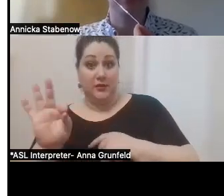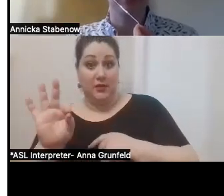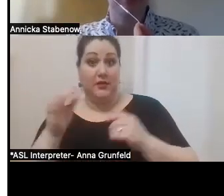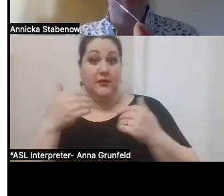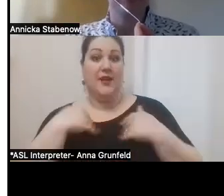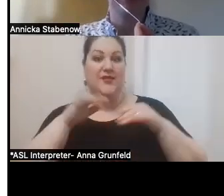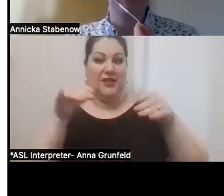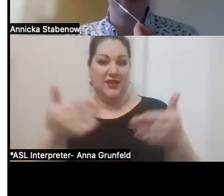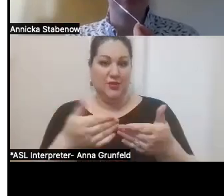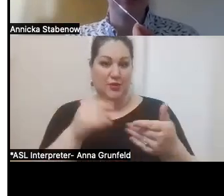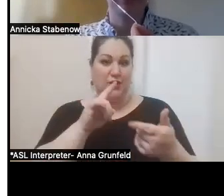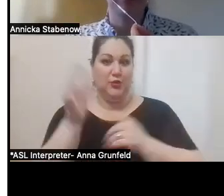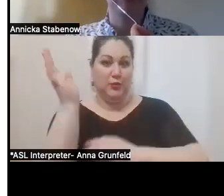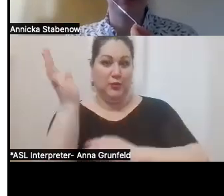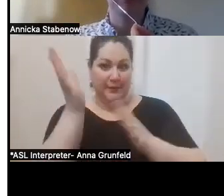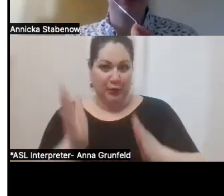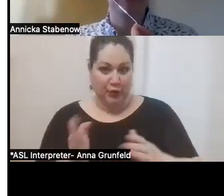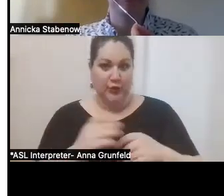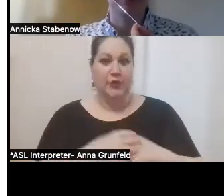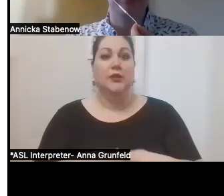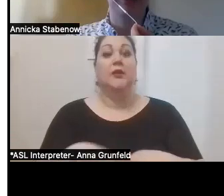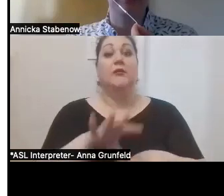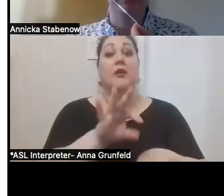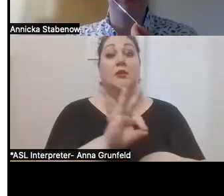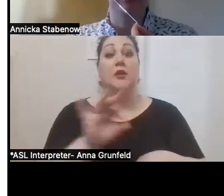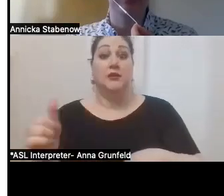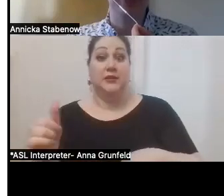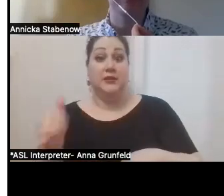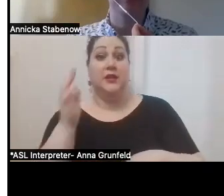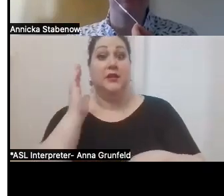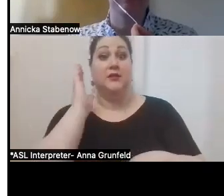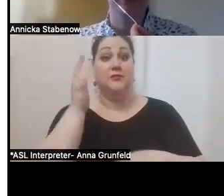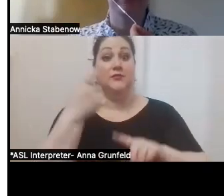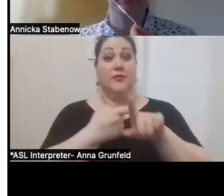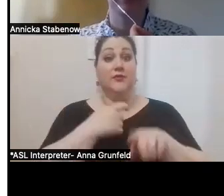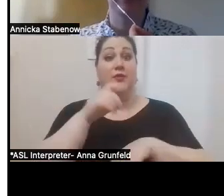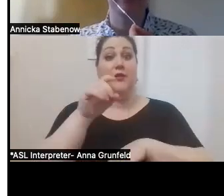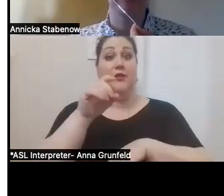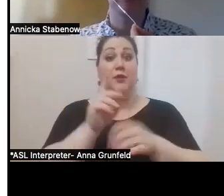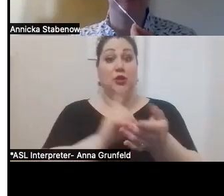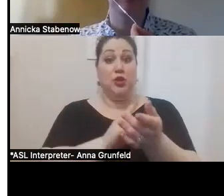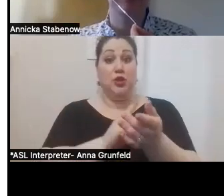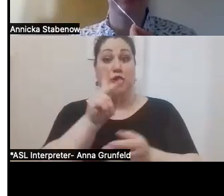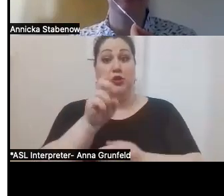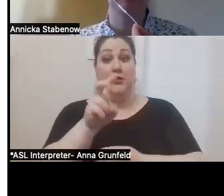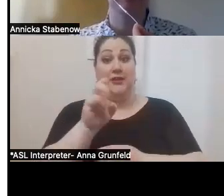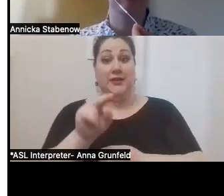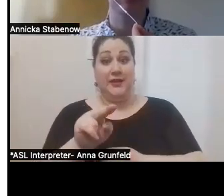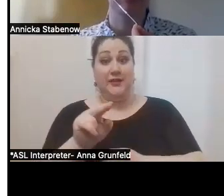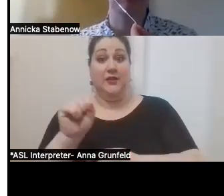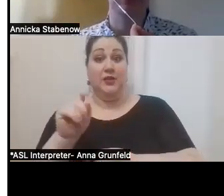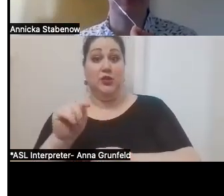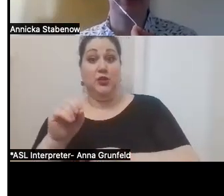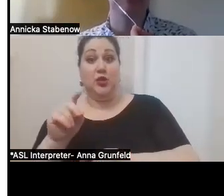From 9 to 10, we will hear from Dr. Kevin Stoddard and his keynote address understanding and meeting the needs of autistic students and professional programs.